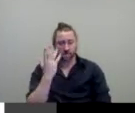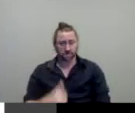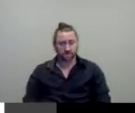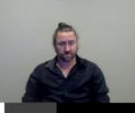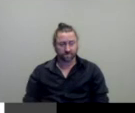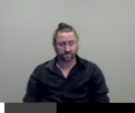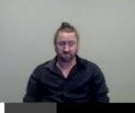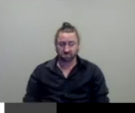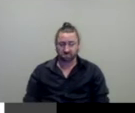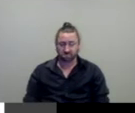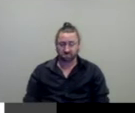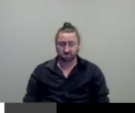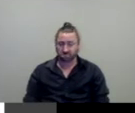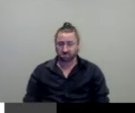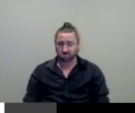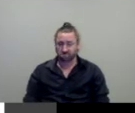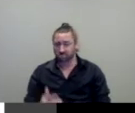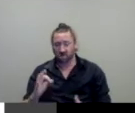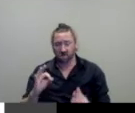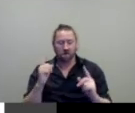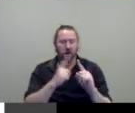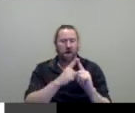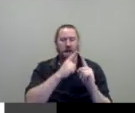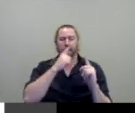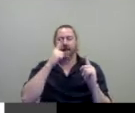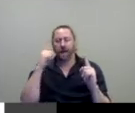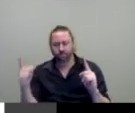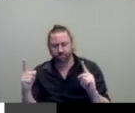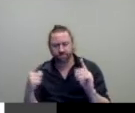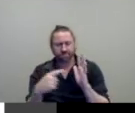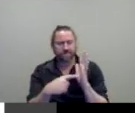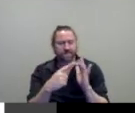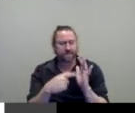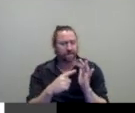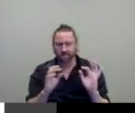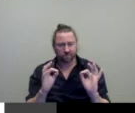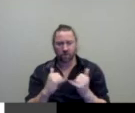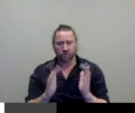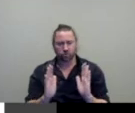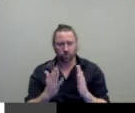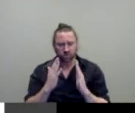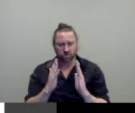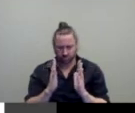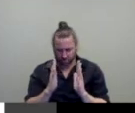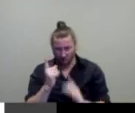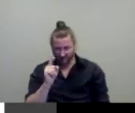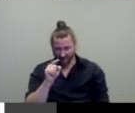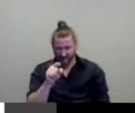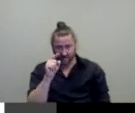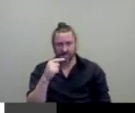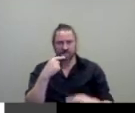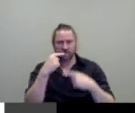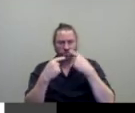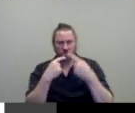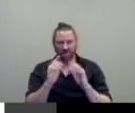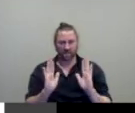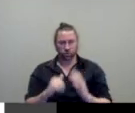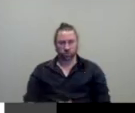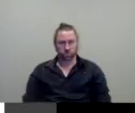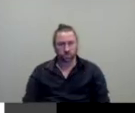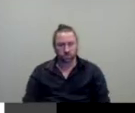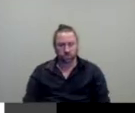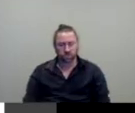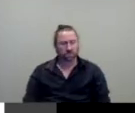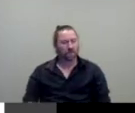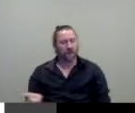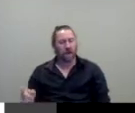these are all brief concrete descriptions so they're not interested in finding some kind